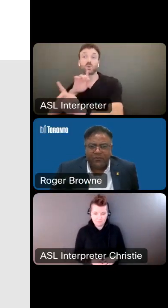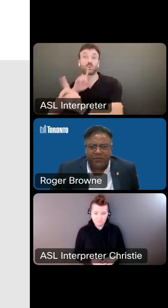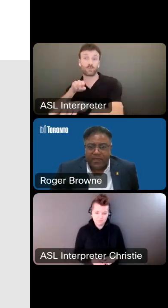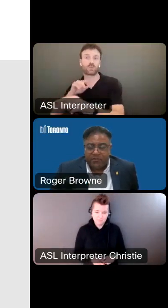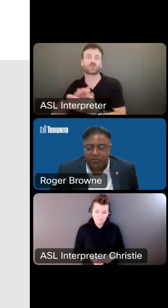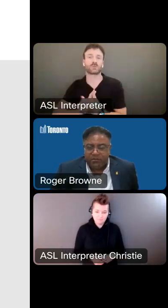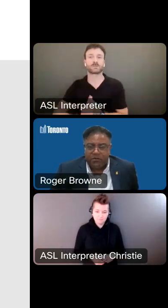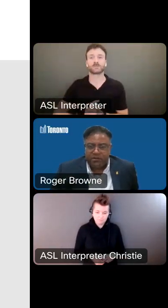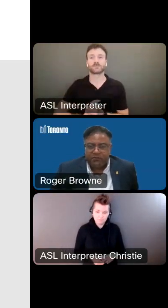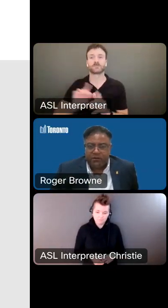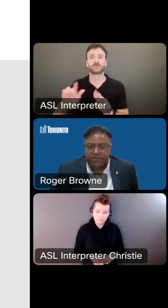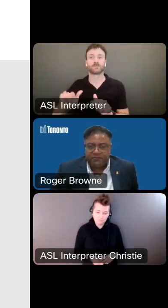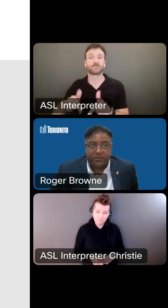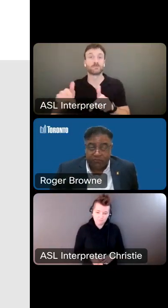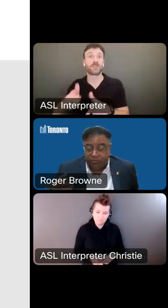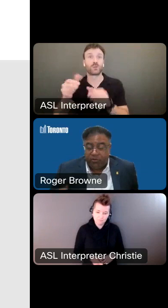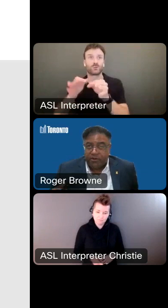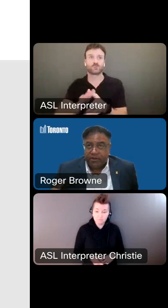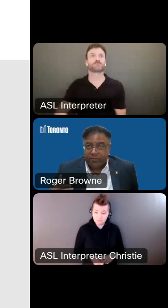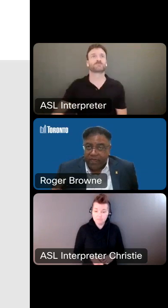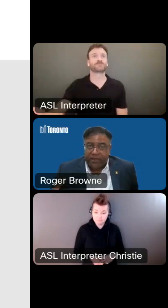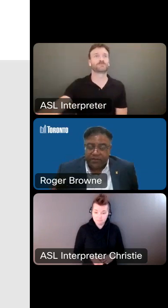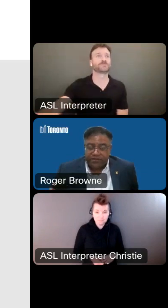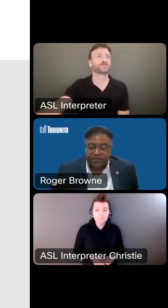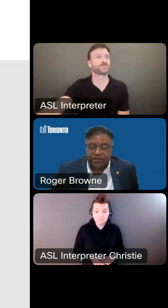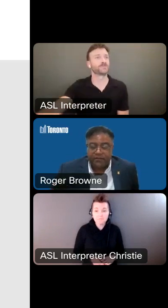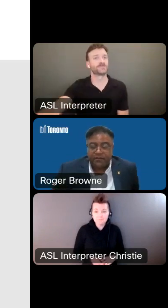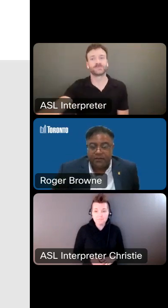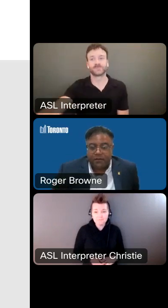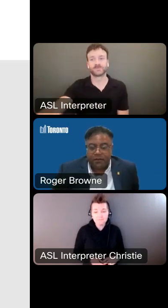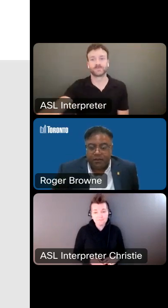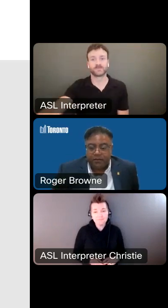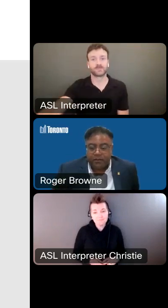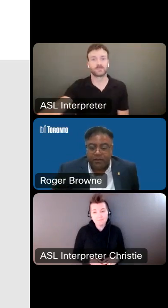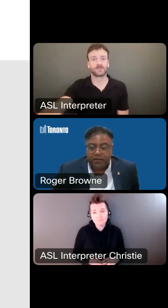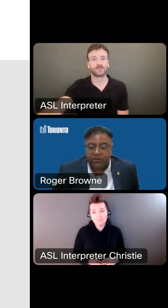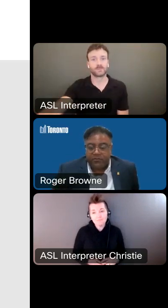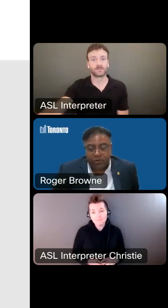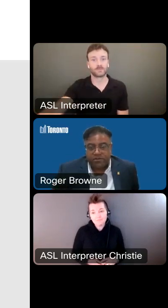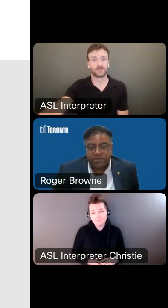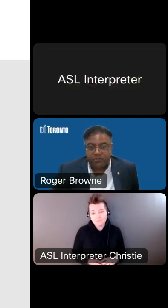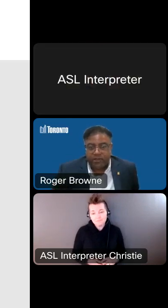In that report, we're going to be reporting back I should say on a number of motions raised